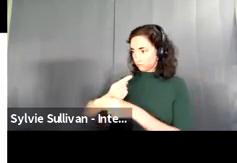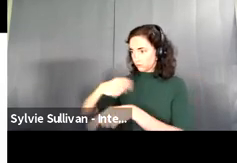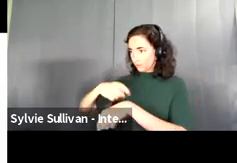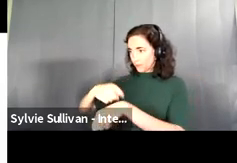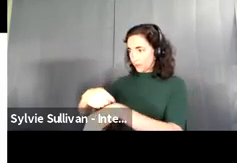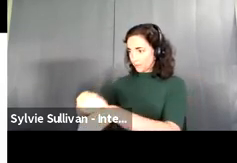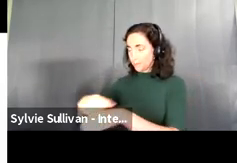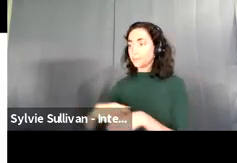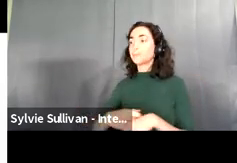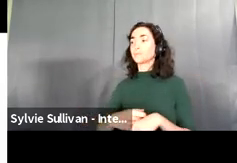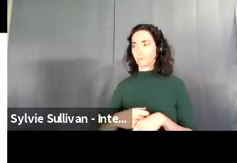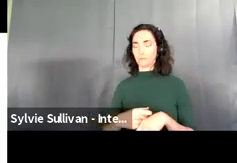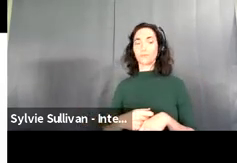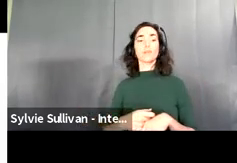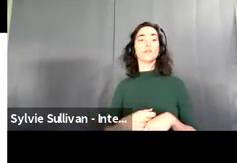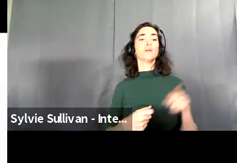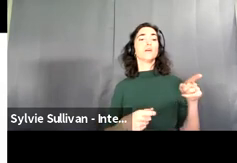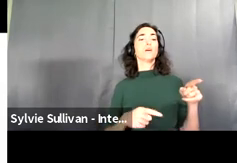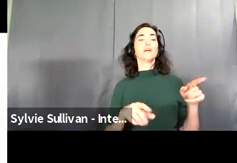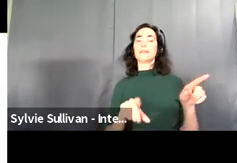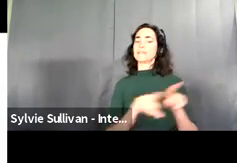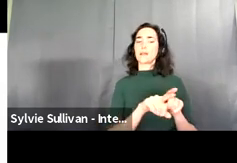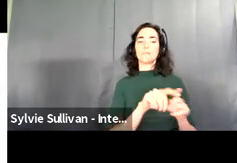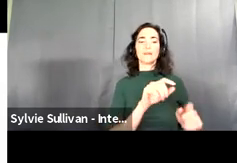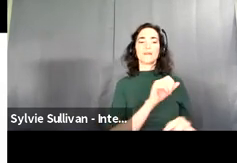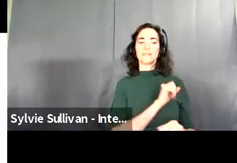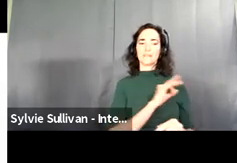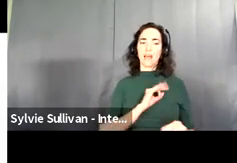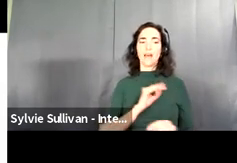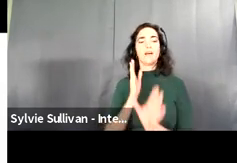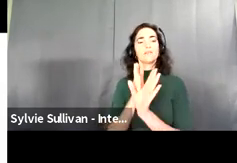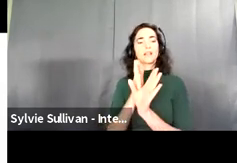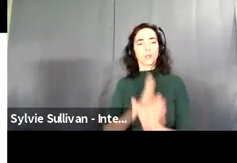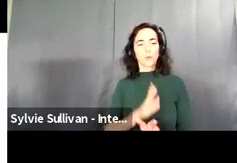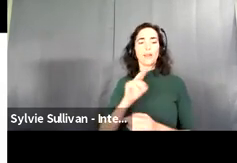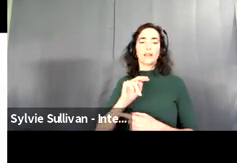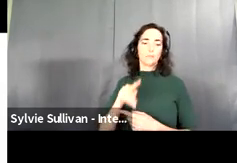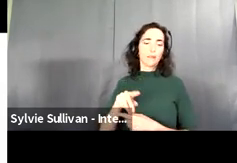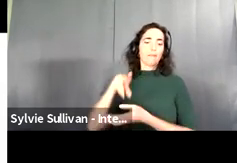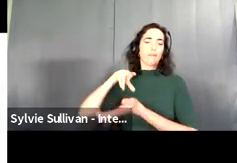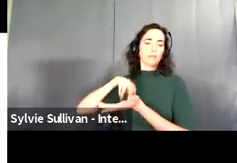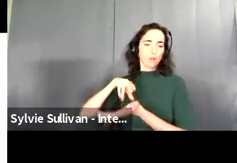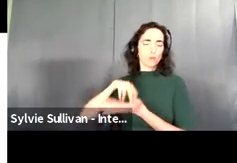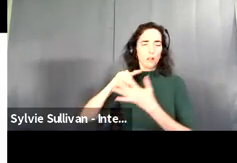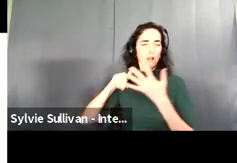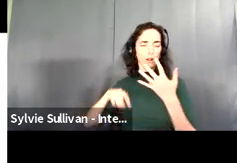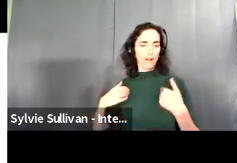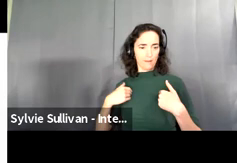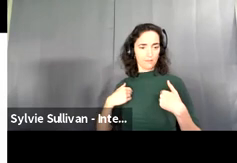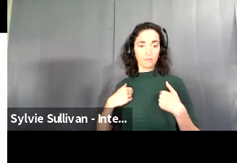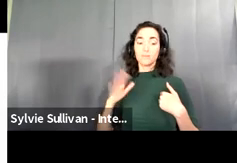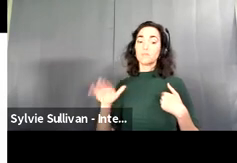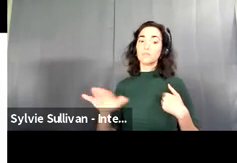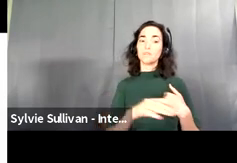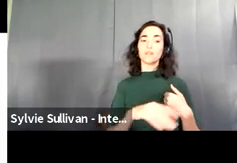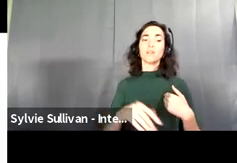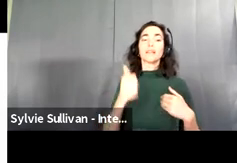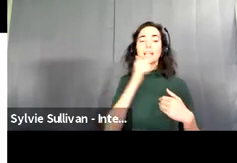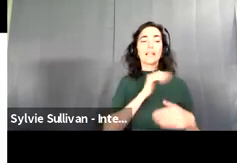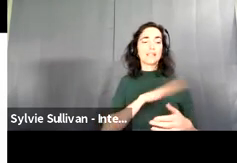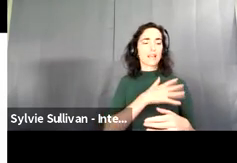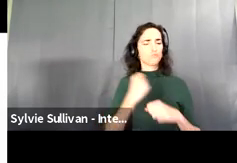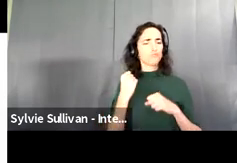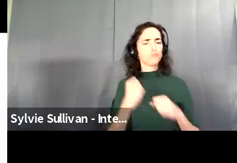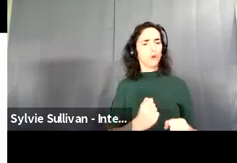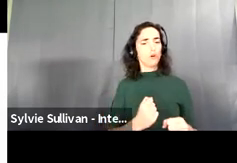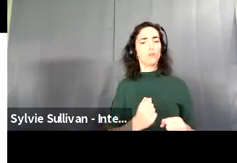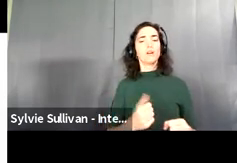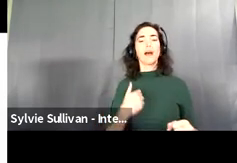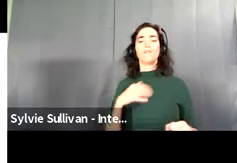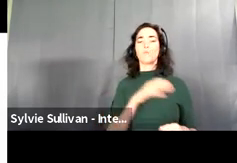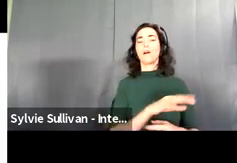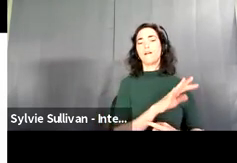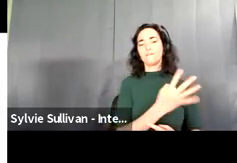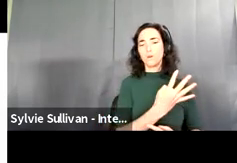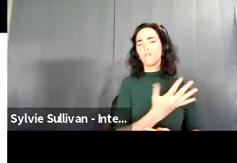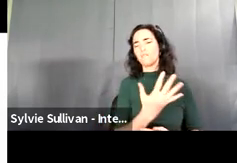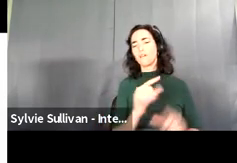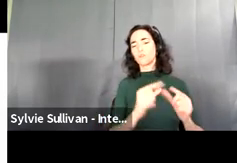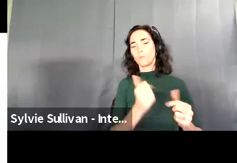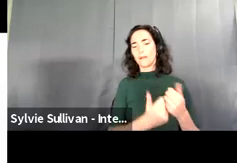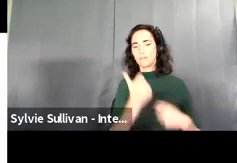And over there we have the same staff psychiatric psychologists nurse practitioners nurses and such, and they have a really robust daily schedule and this unit, they have about four to five groups a day.